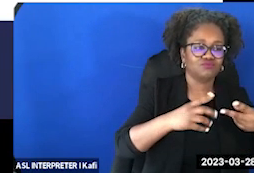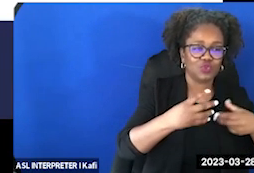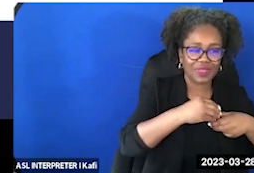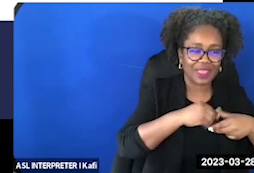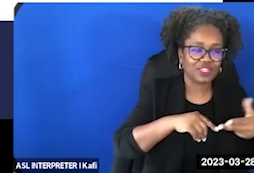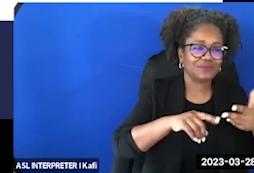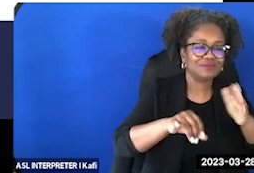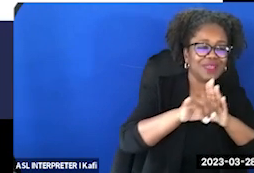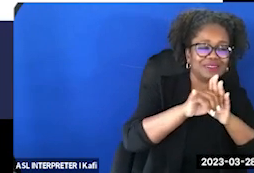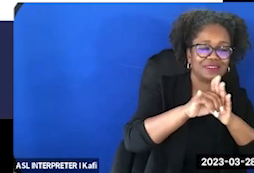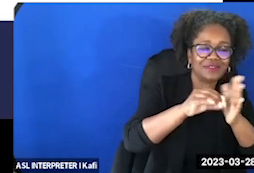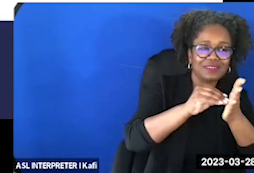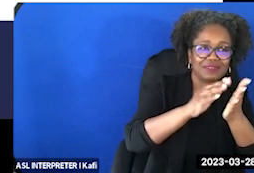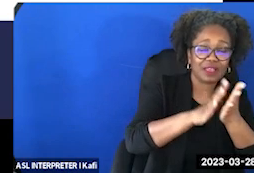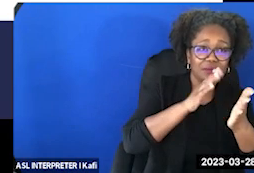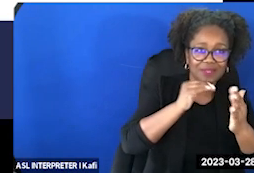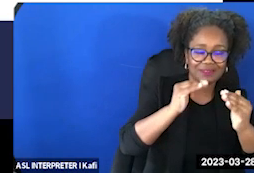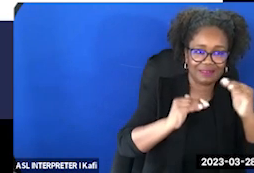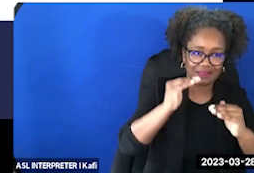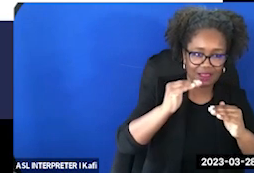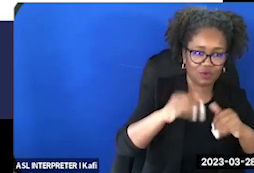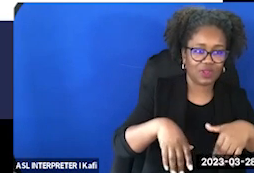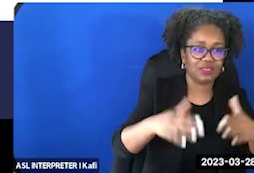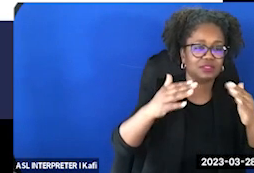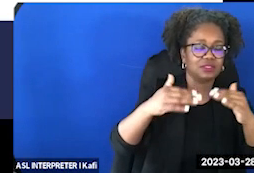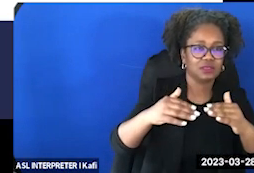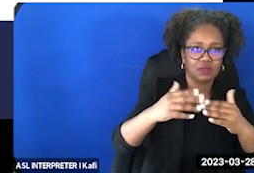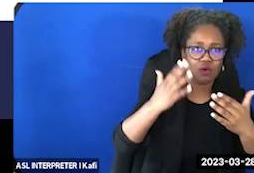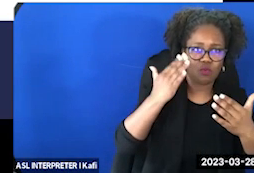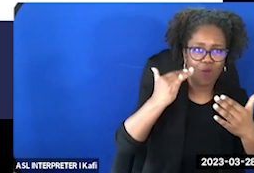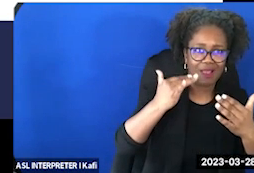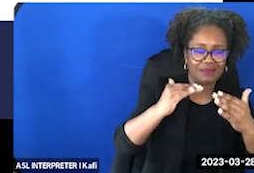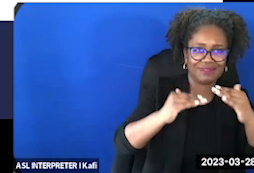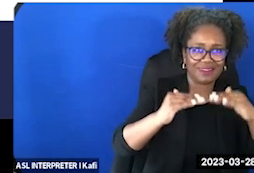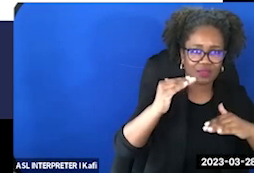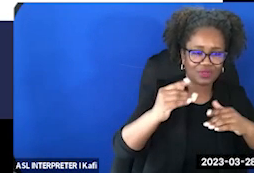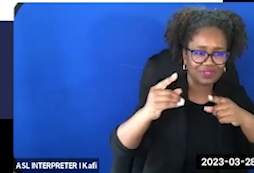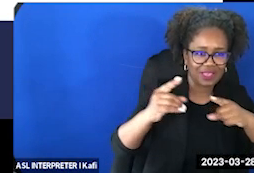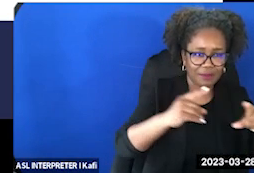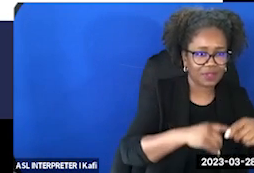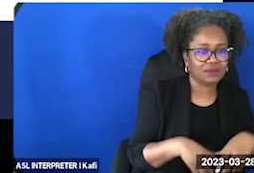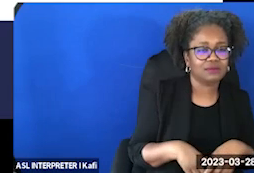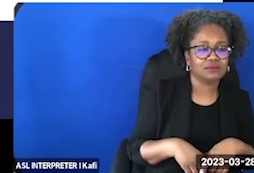Debbie Stine, Science & Technology Policy Academy: you know, trying to figure out then what to do. You know what policy steps to take?